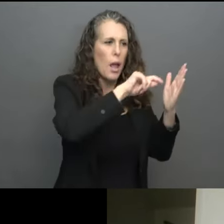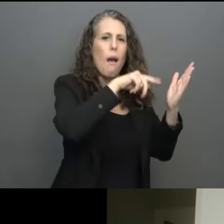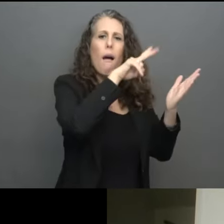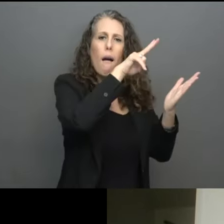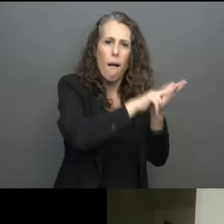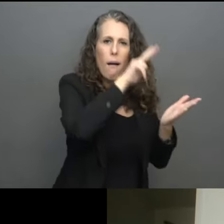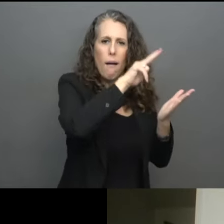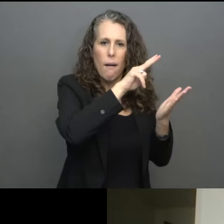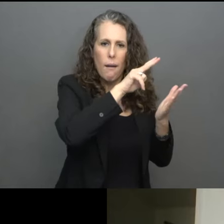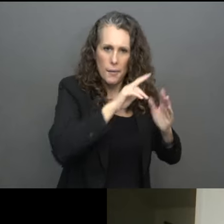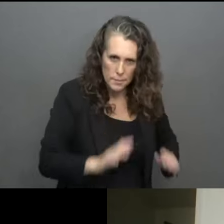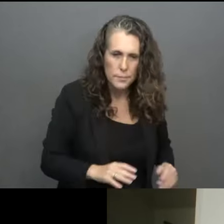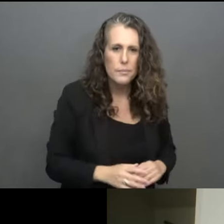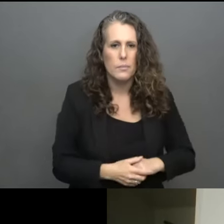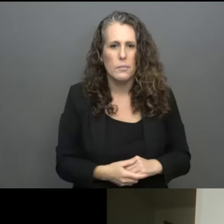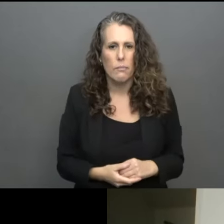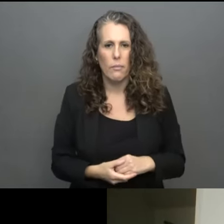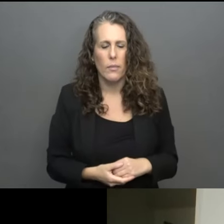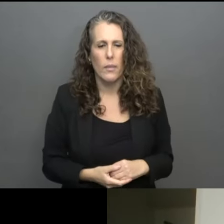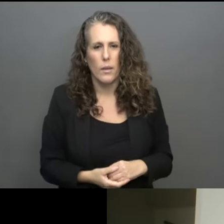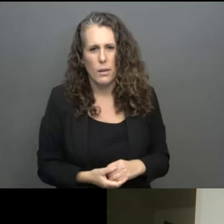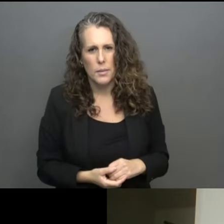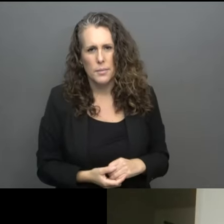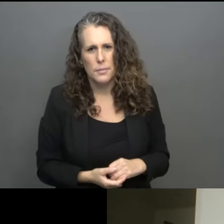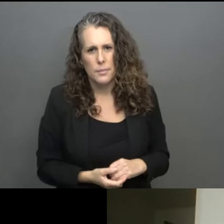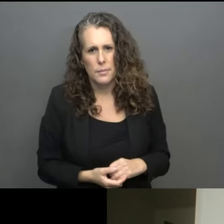10:29:50 And we've never had a session of indiscipline whereby stuff without disability